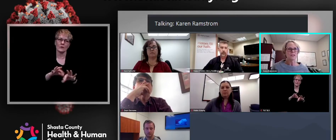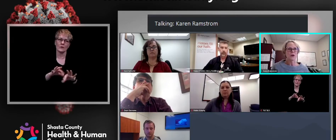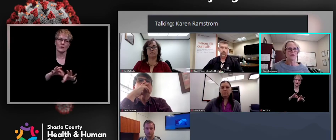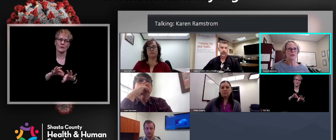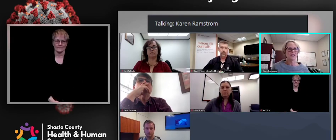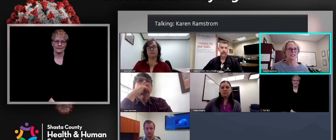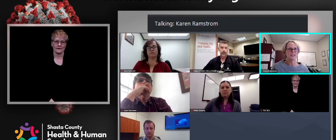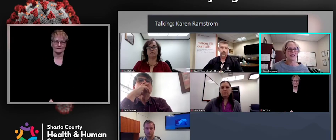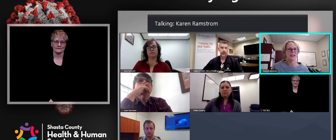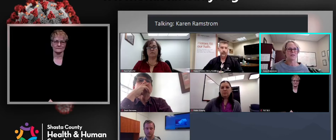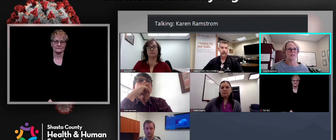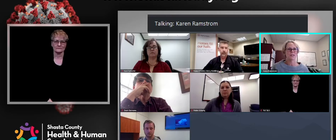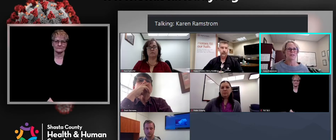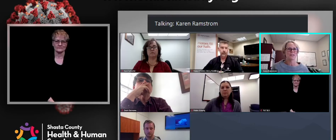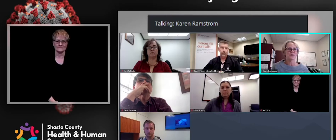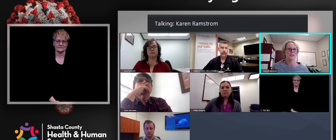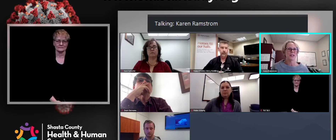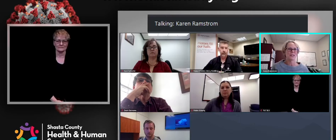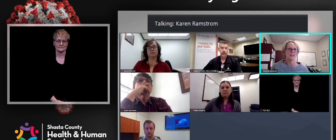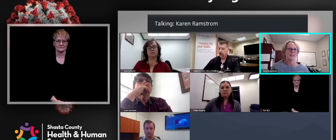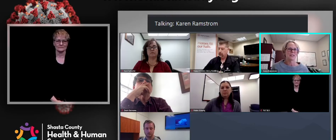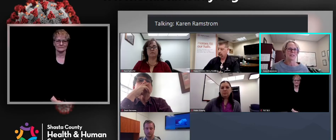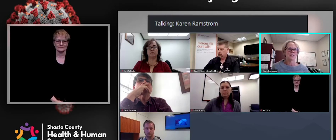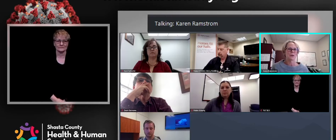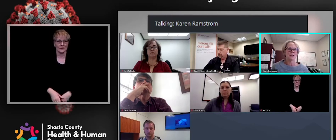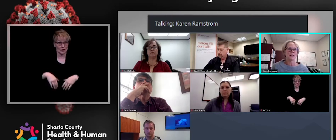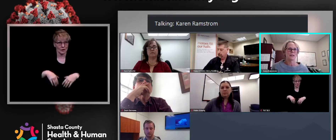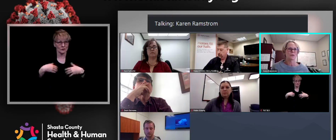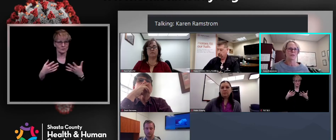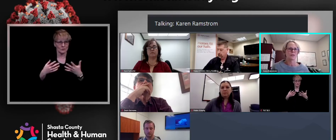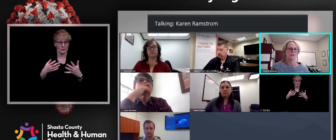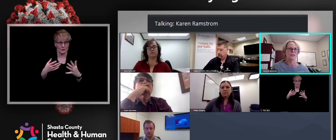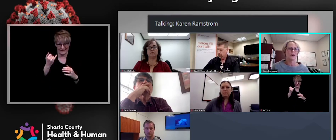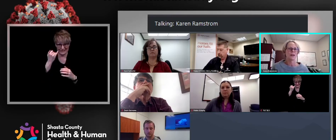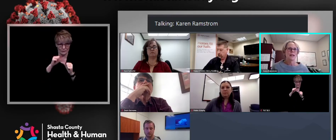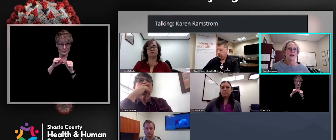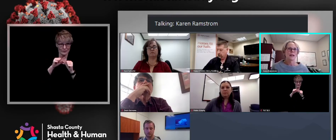to hopefully continue see our case rates go down and get us into a less restrictive tier.